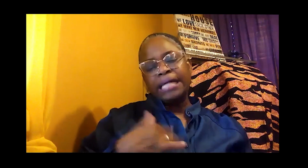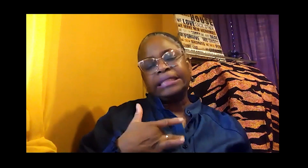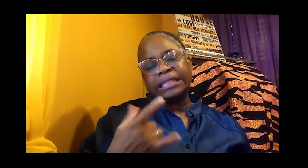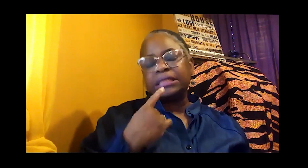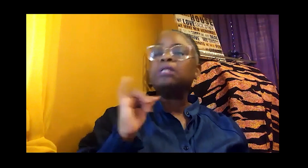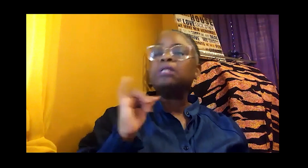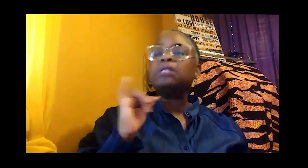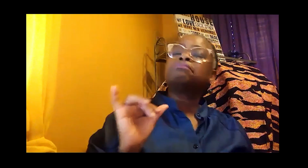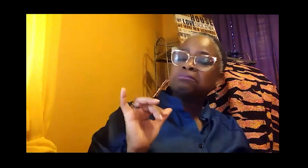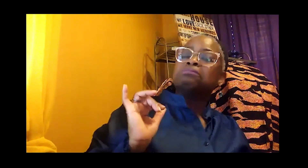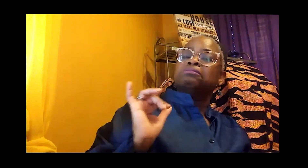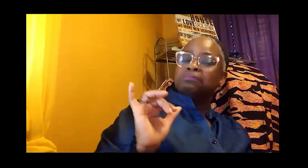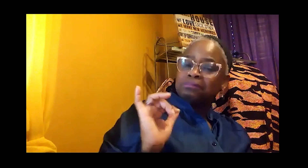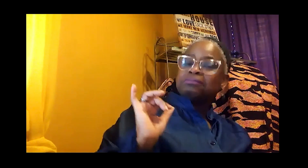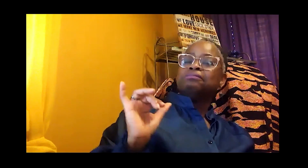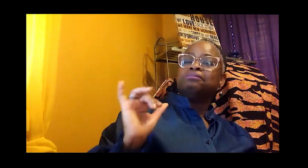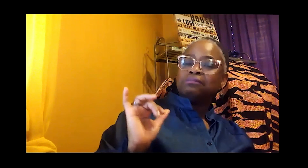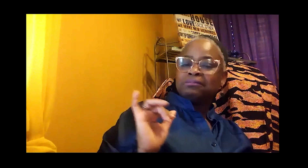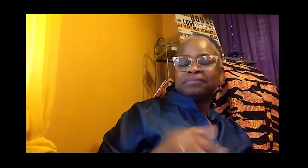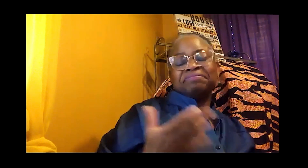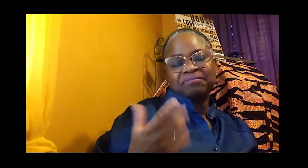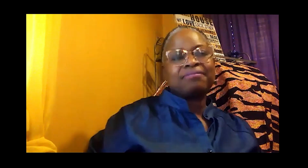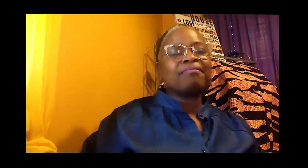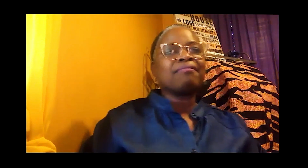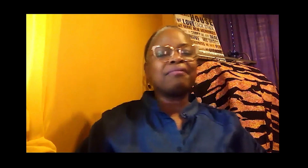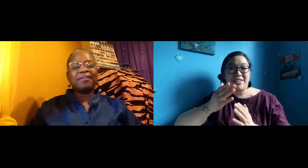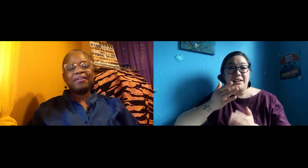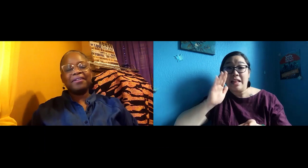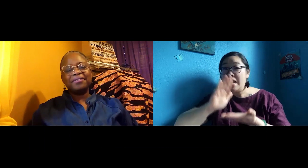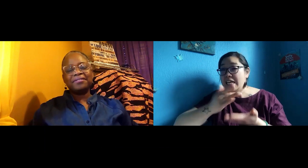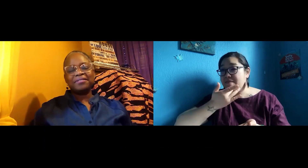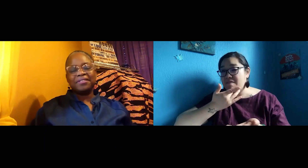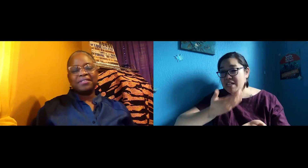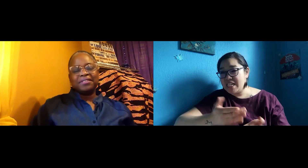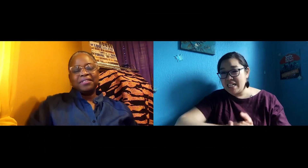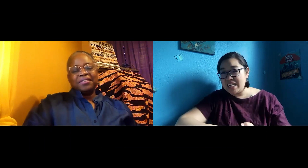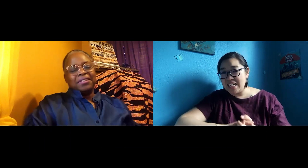that is the sign I prefer, but that is the one I utilize the most. What's your least favorite sign?